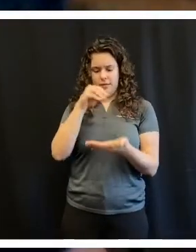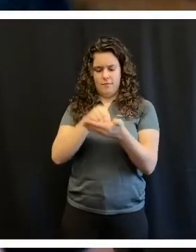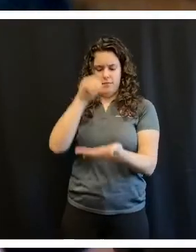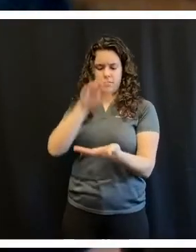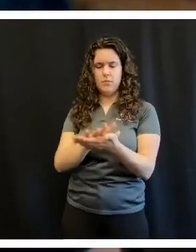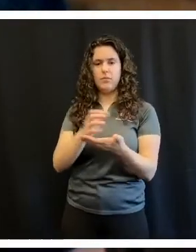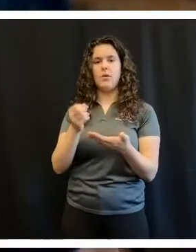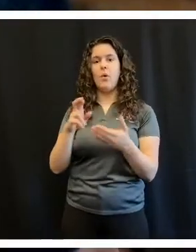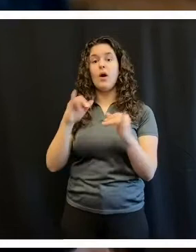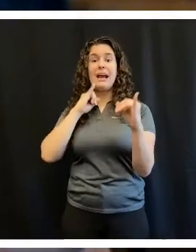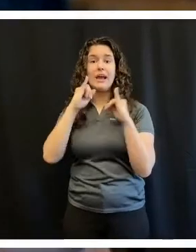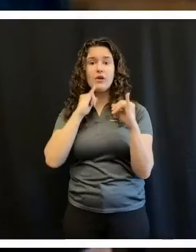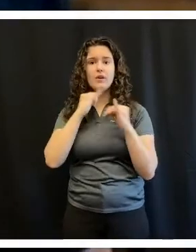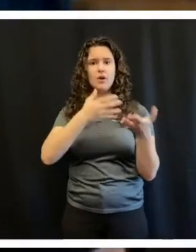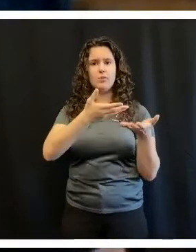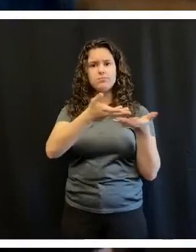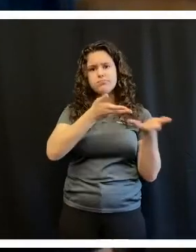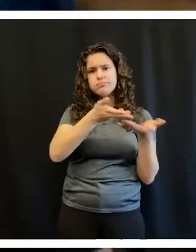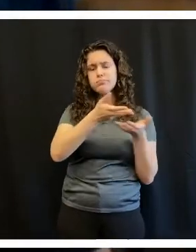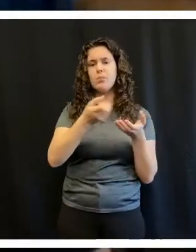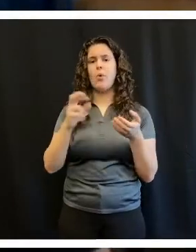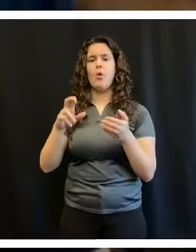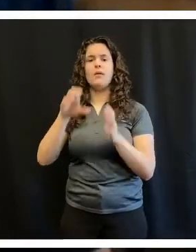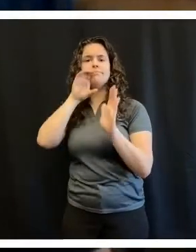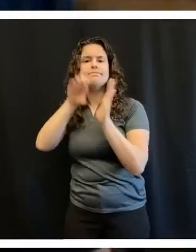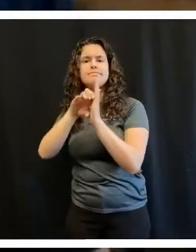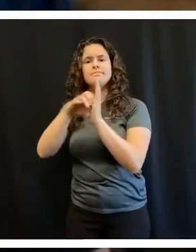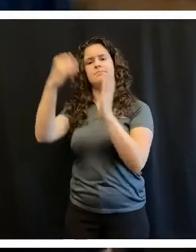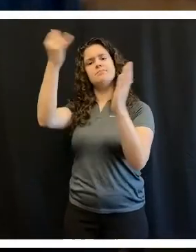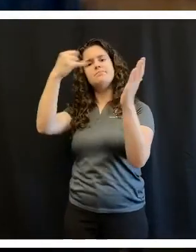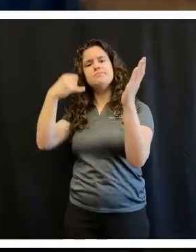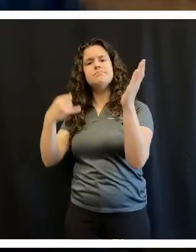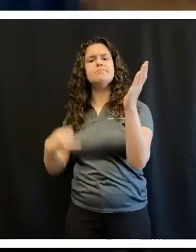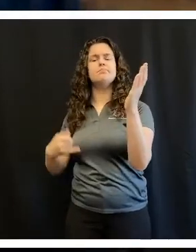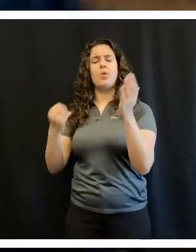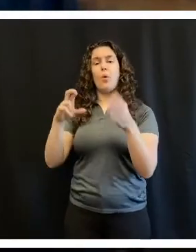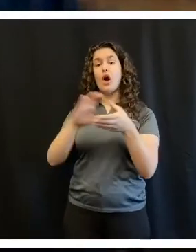"or stories that you're writing about your family.